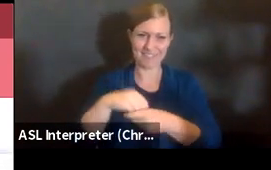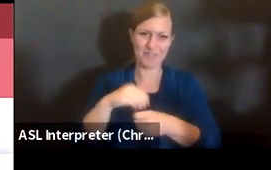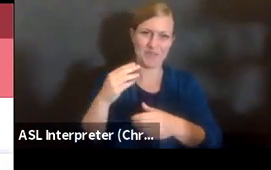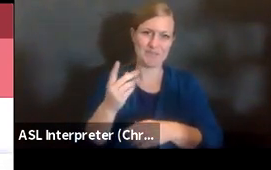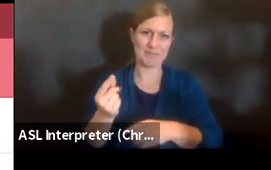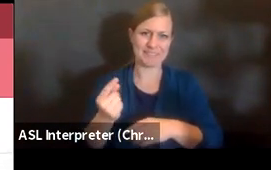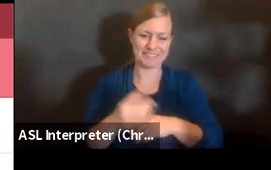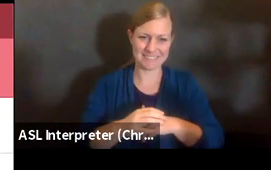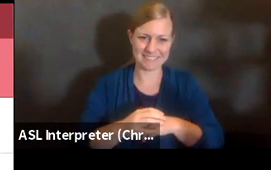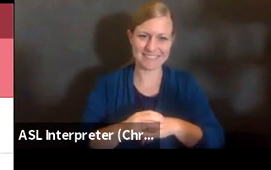Katherine Livick - ESD 112: Janice can view that.